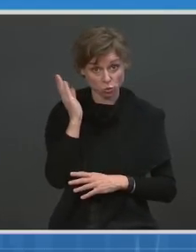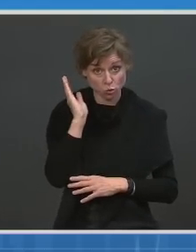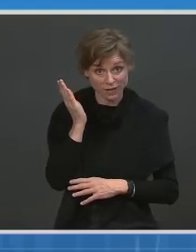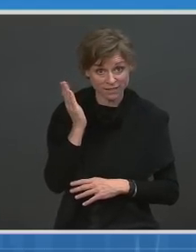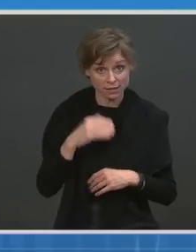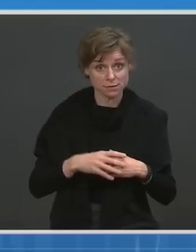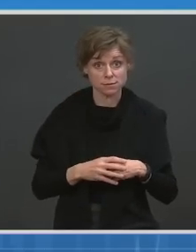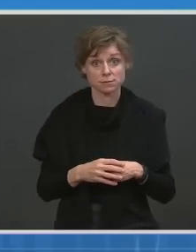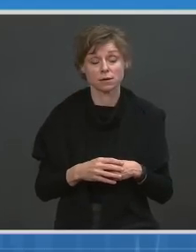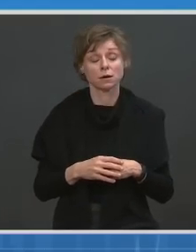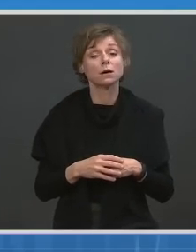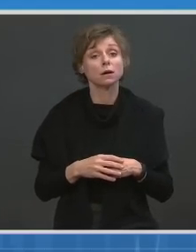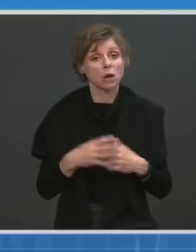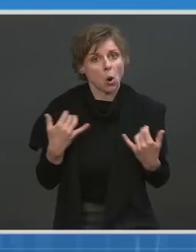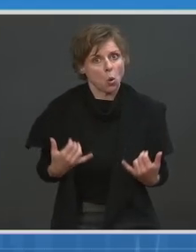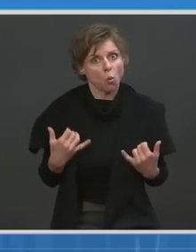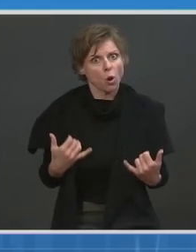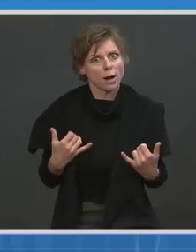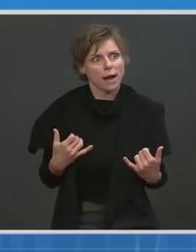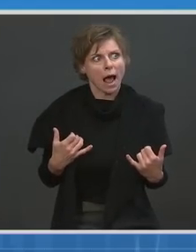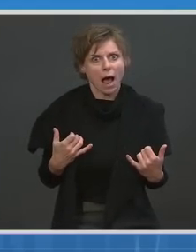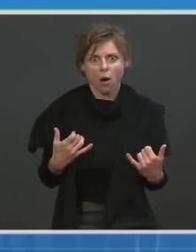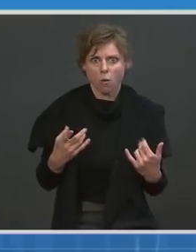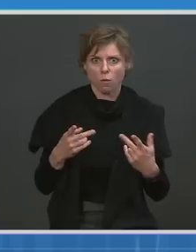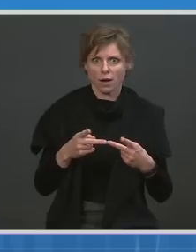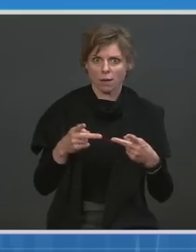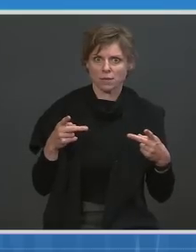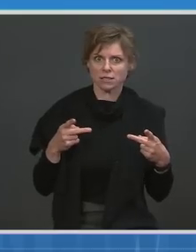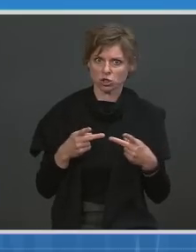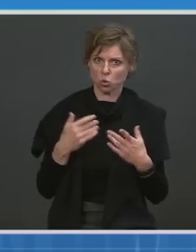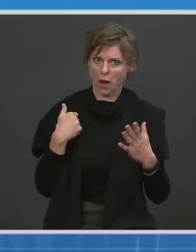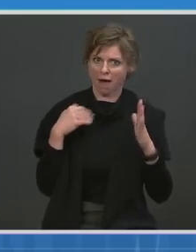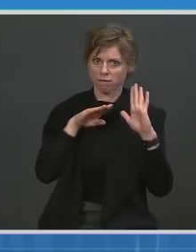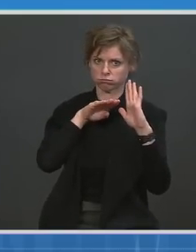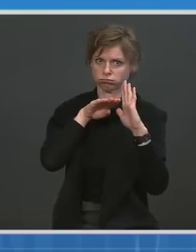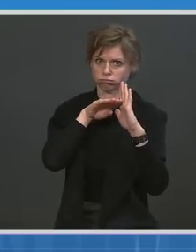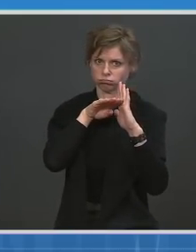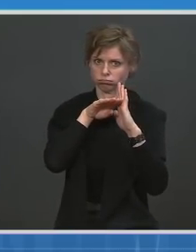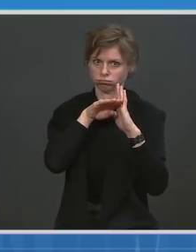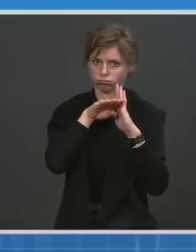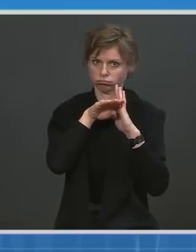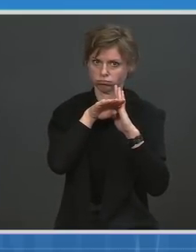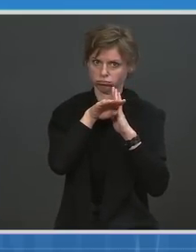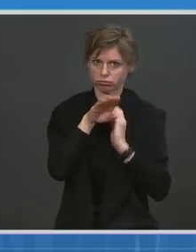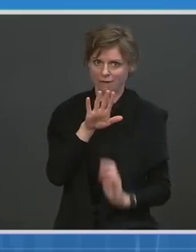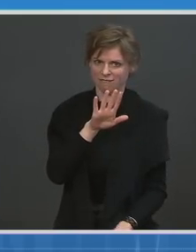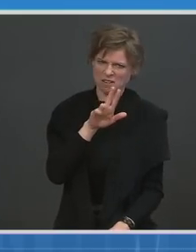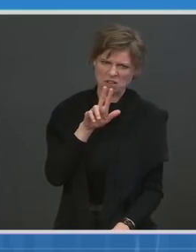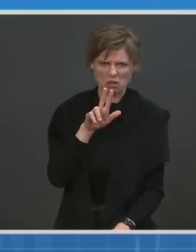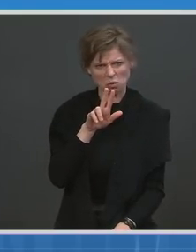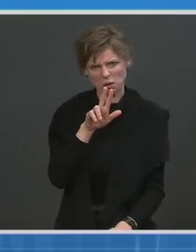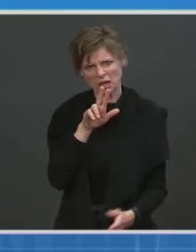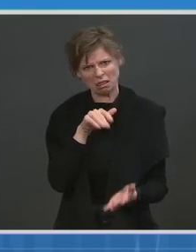We're at a position right now where we have a plateauing at around 53,000 cases per day.